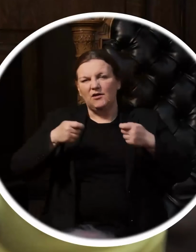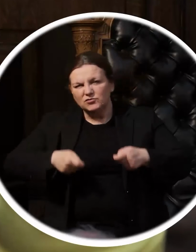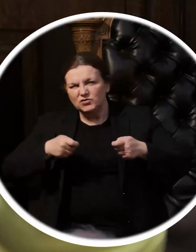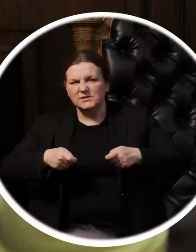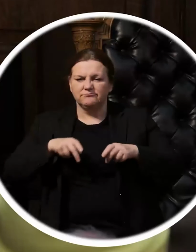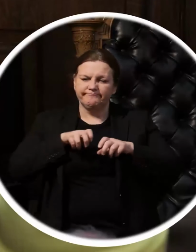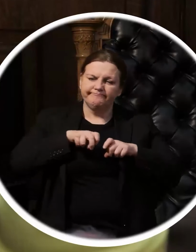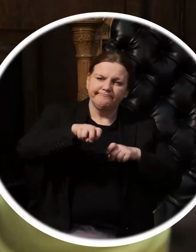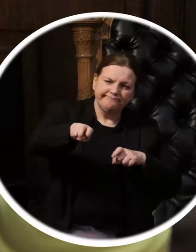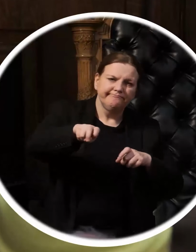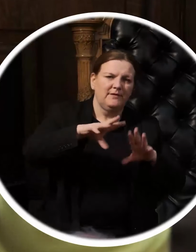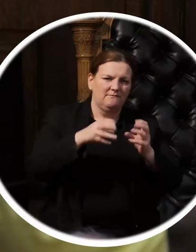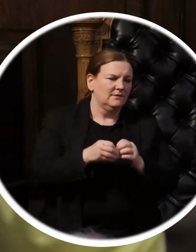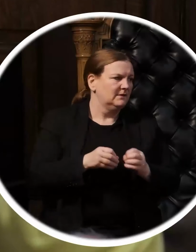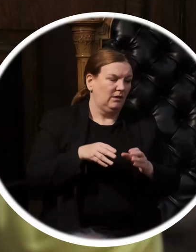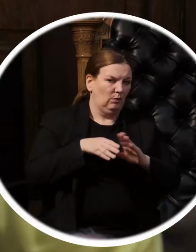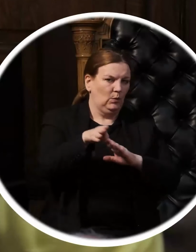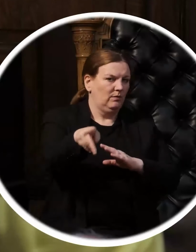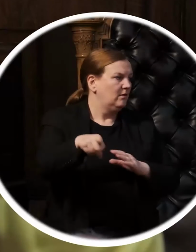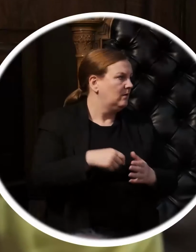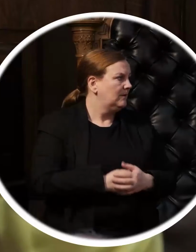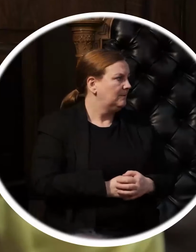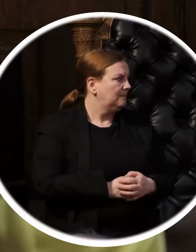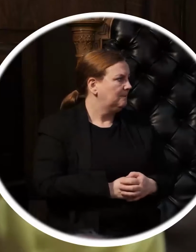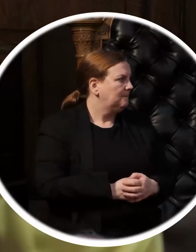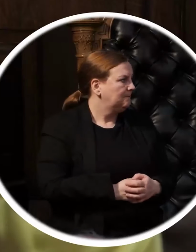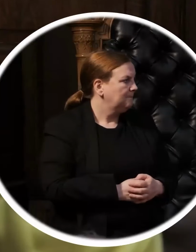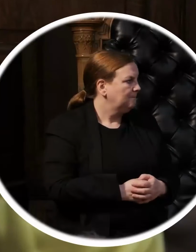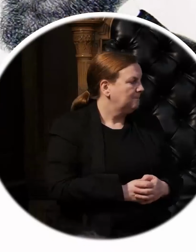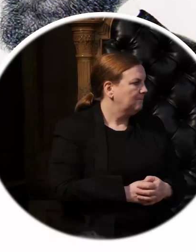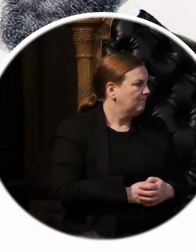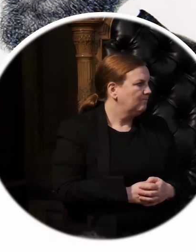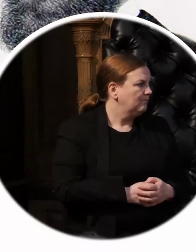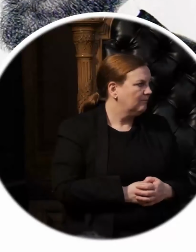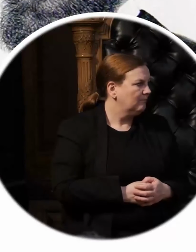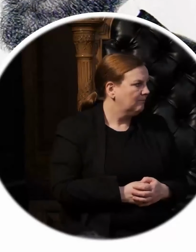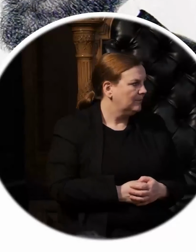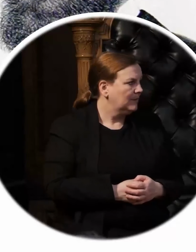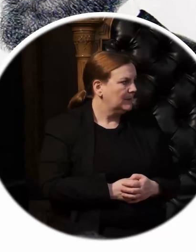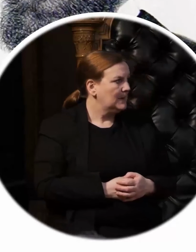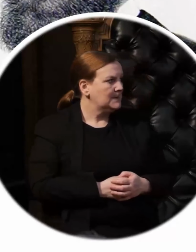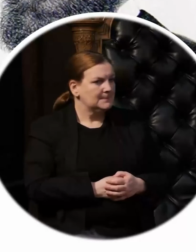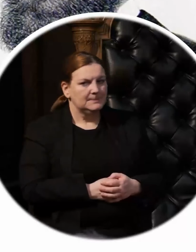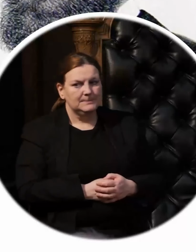Why is it called the Egyptian architecture?